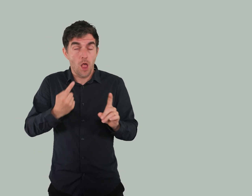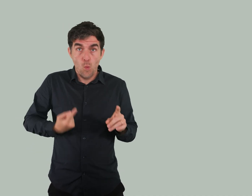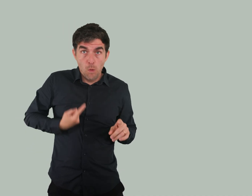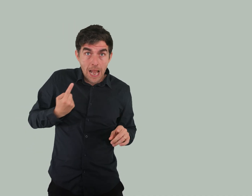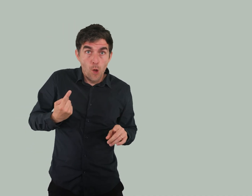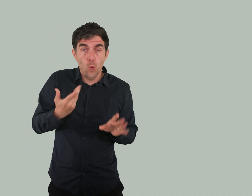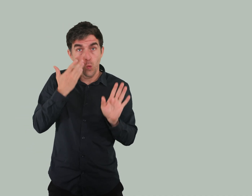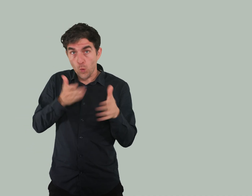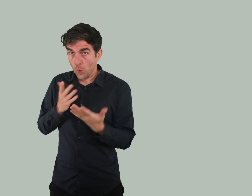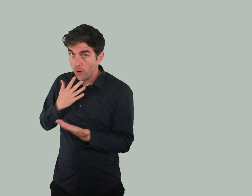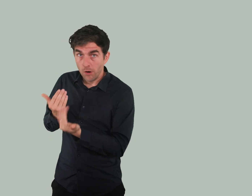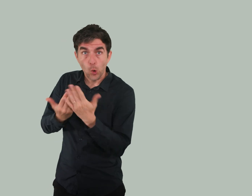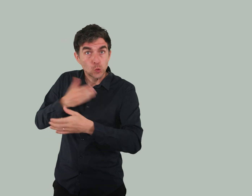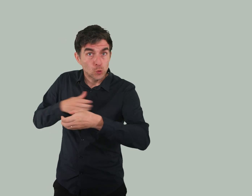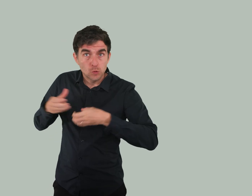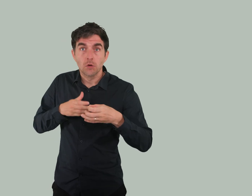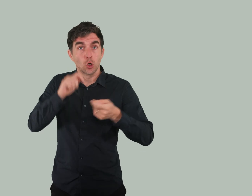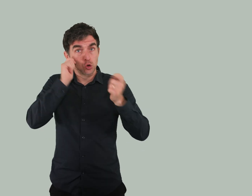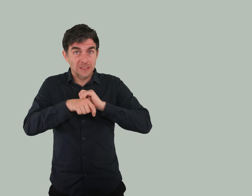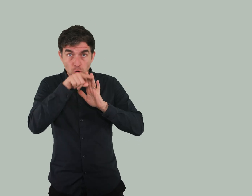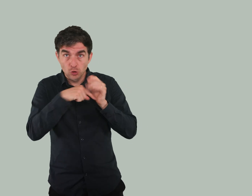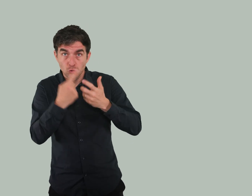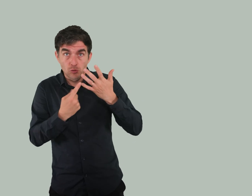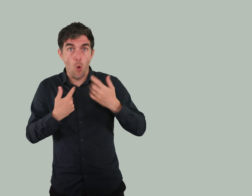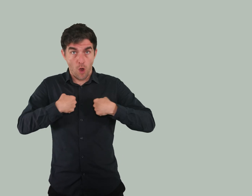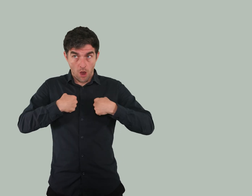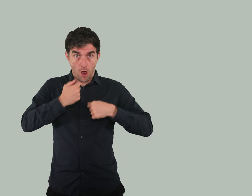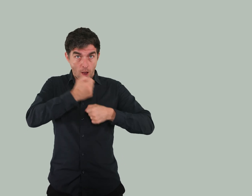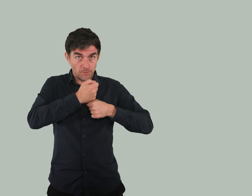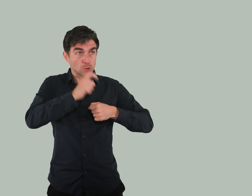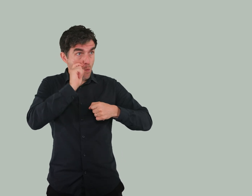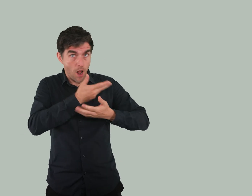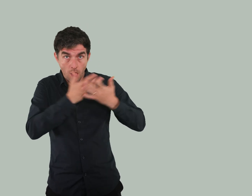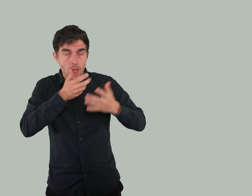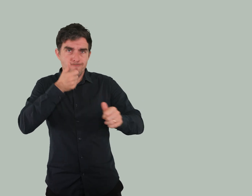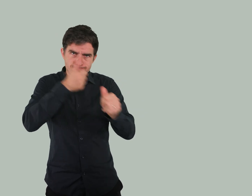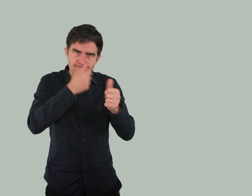Much depends on whether employers are willing to change